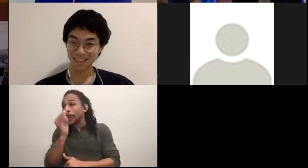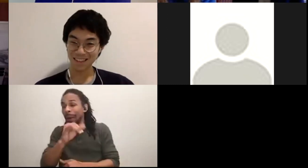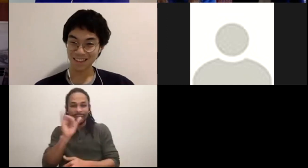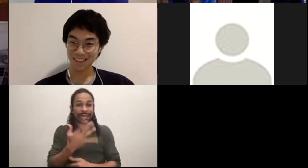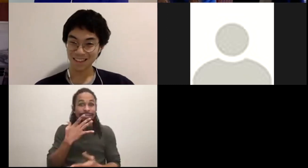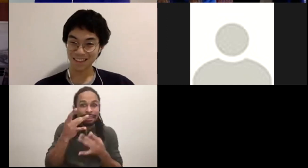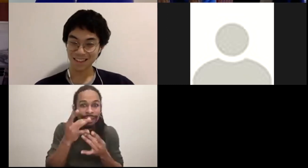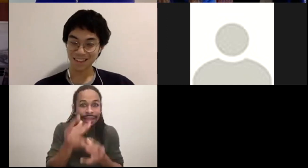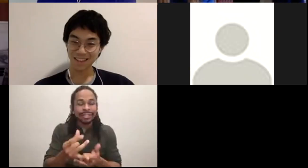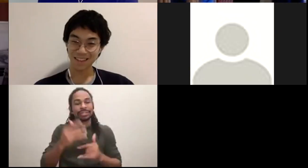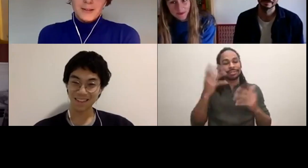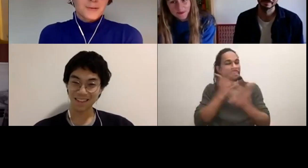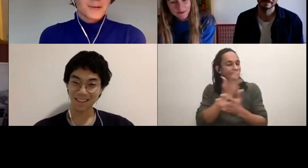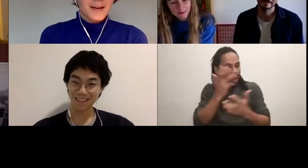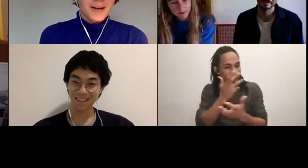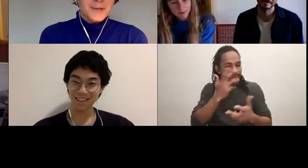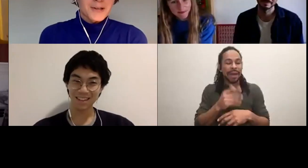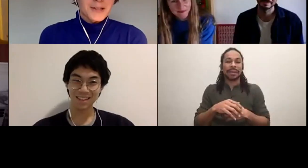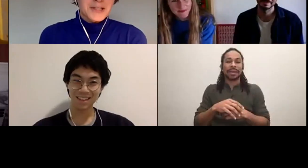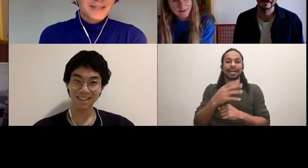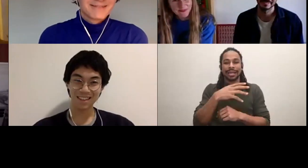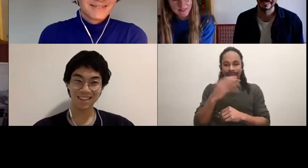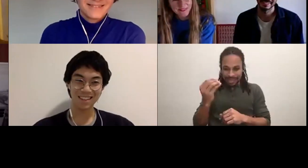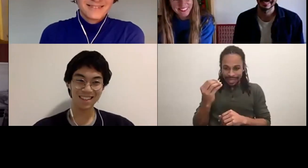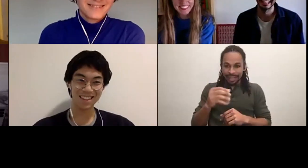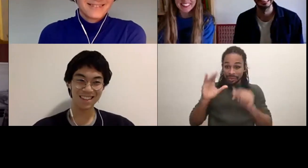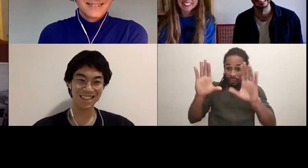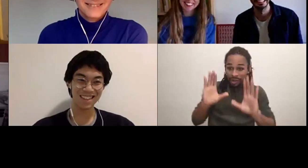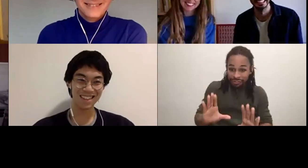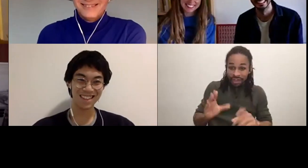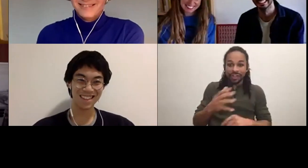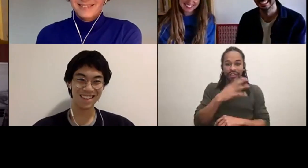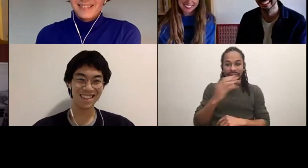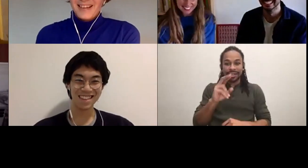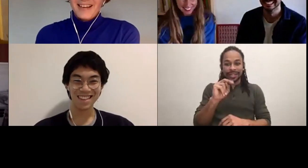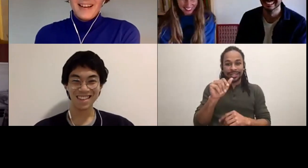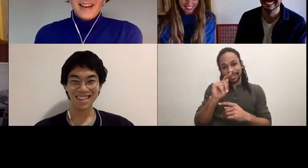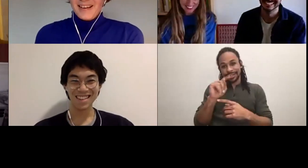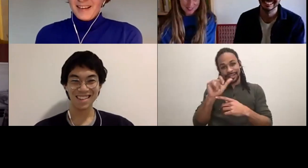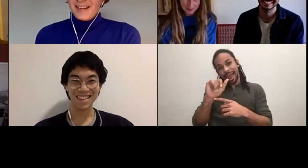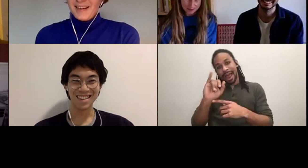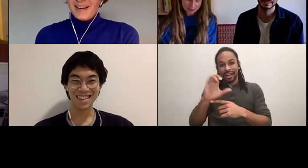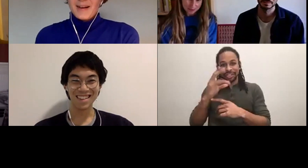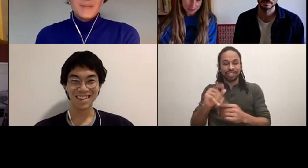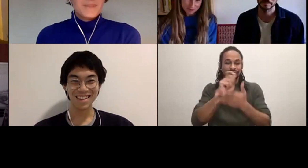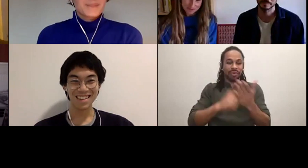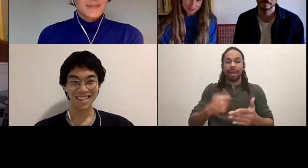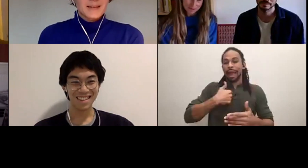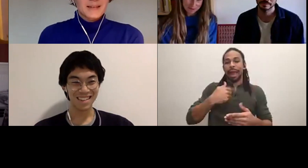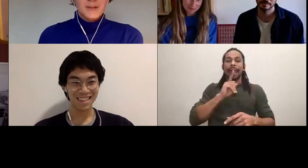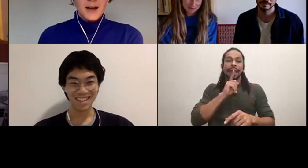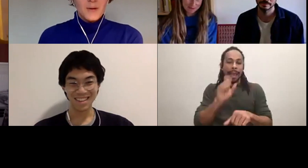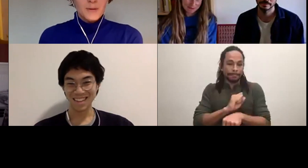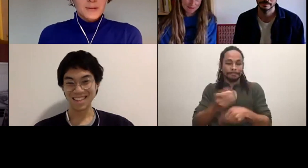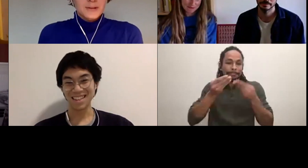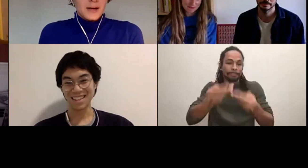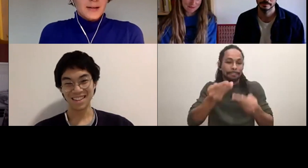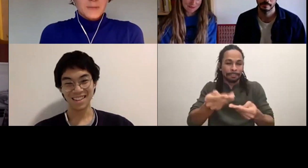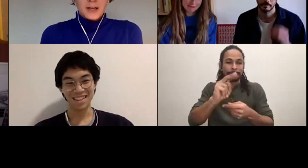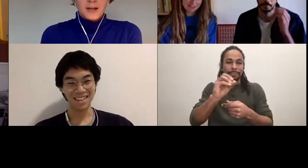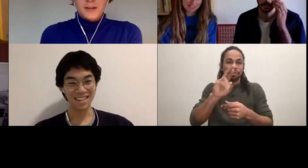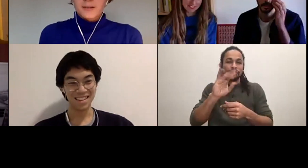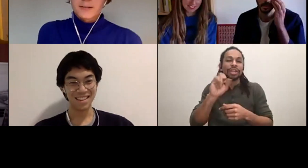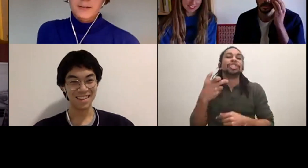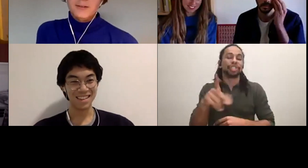cool that was wonderful" and Taichi wrote, "I am nourished." So now we'll share Laurel